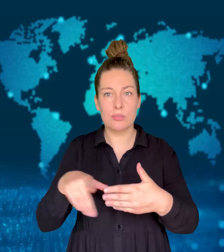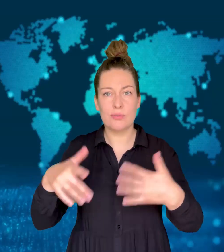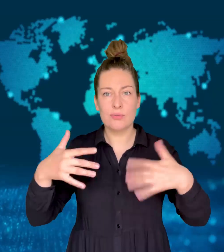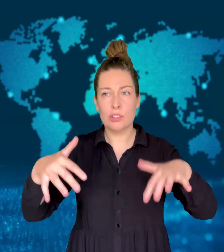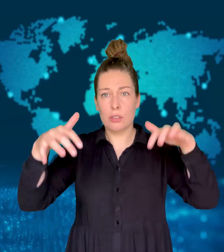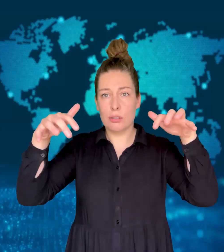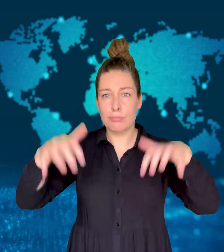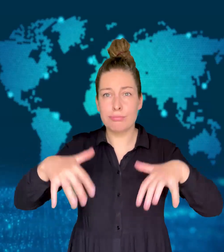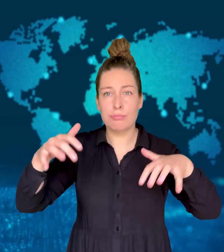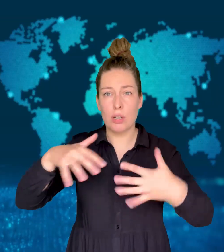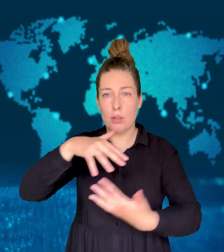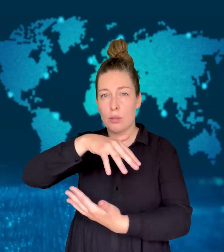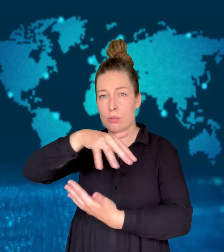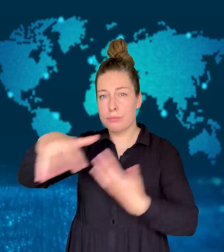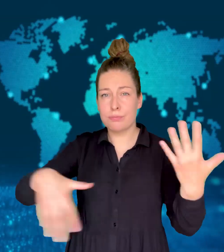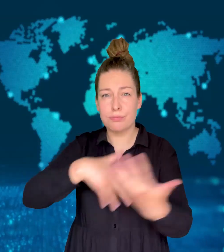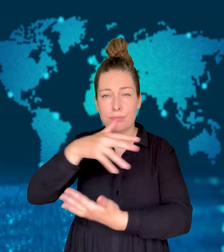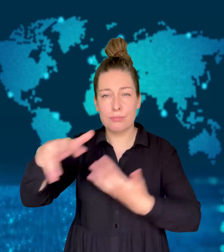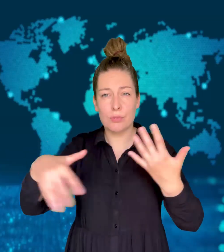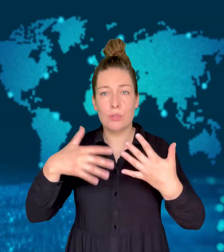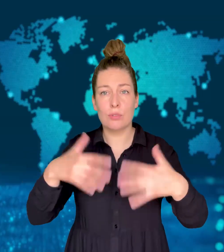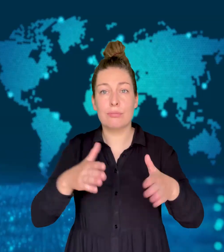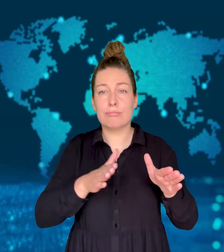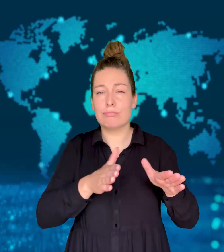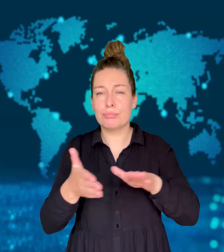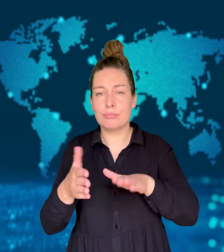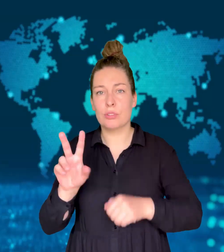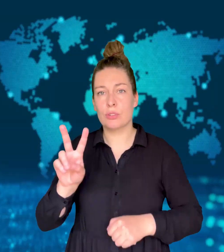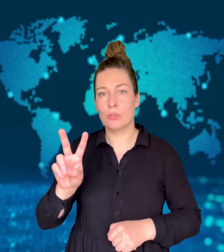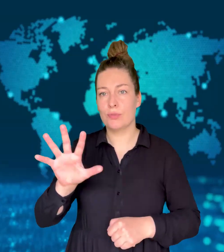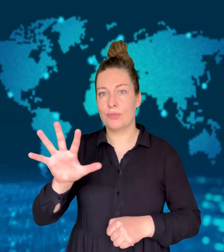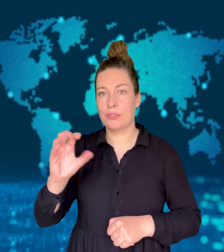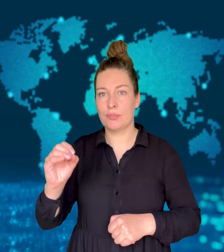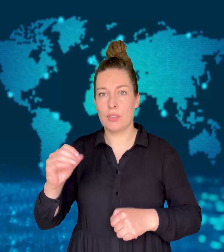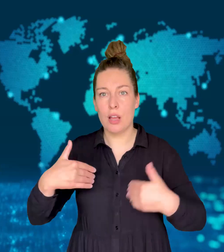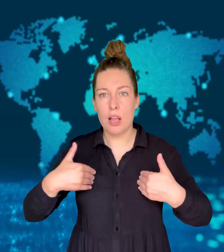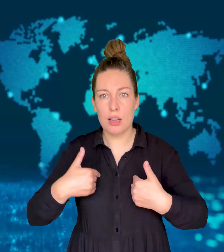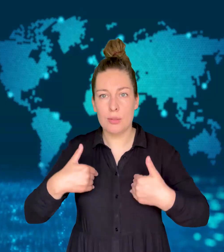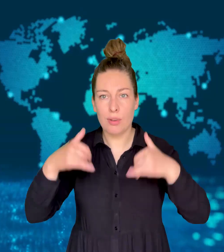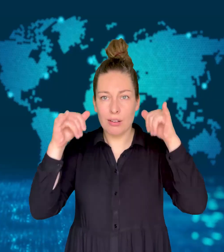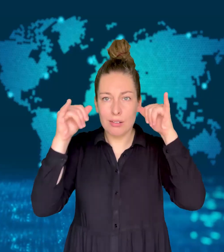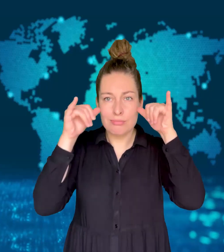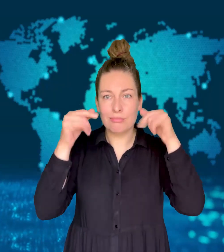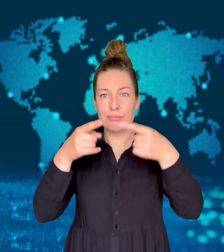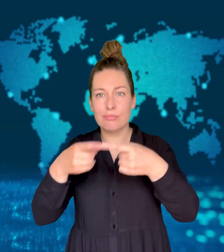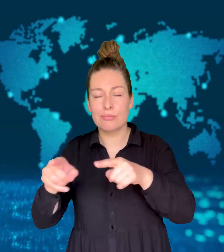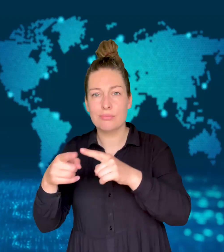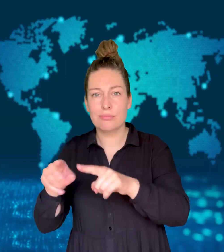Around 250 livestock died in the storms.